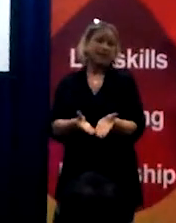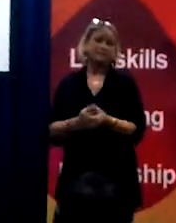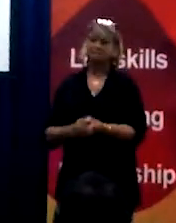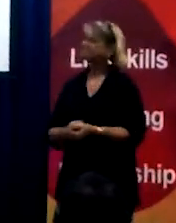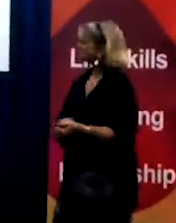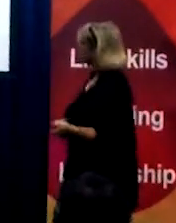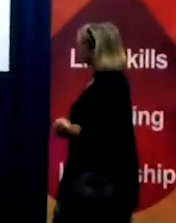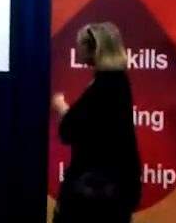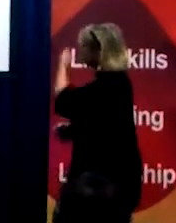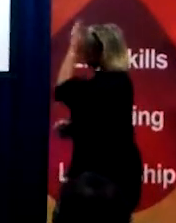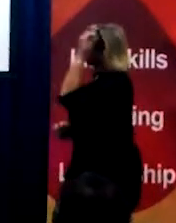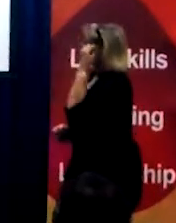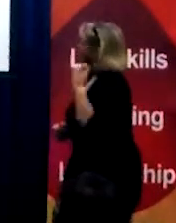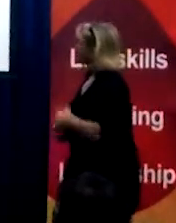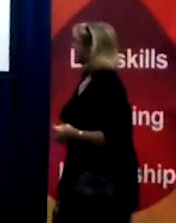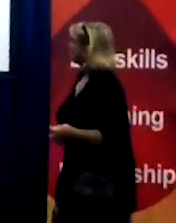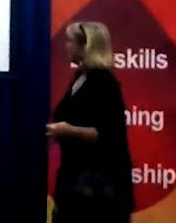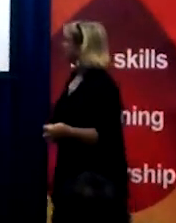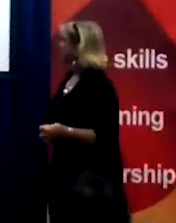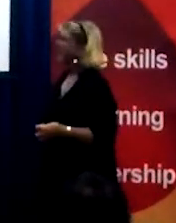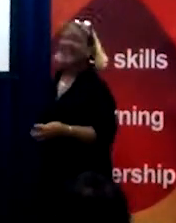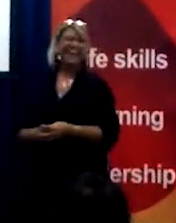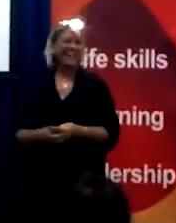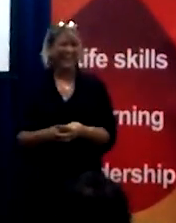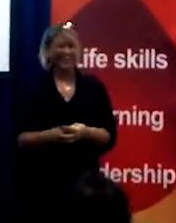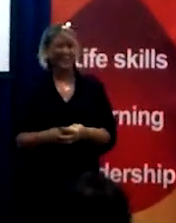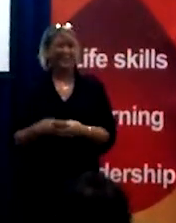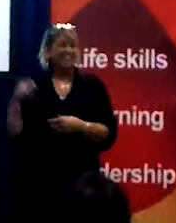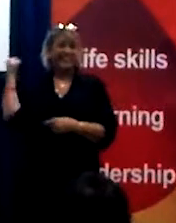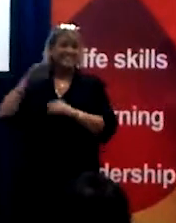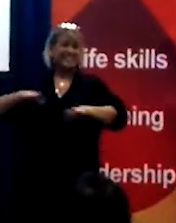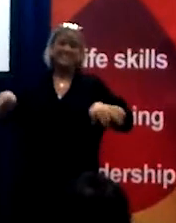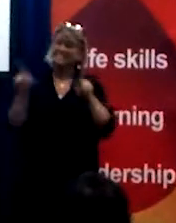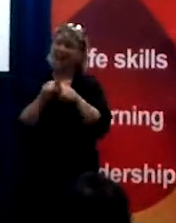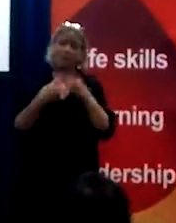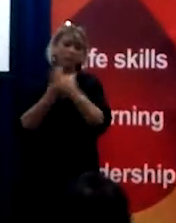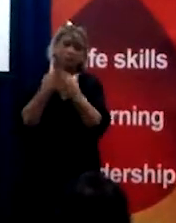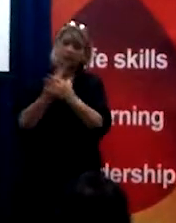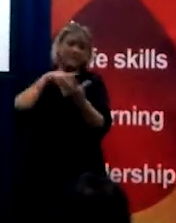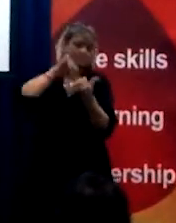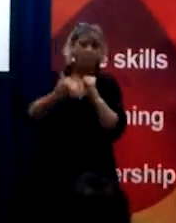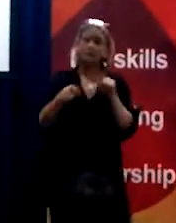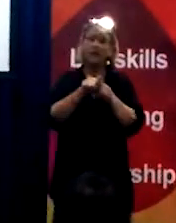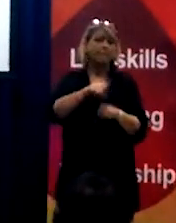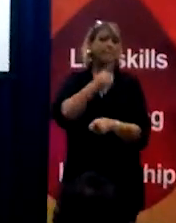Our kids get the opportunity, just like normal Hearing kids, to participate in sport.